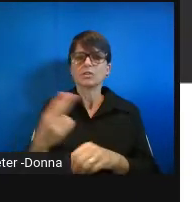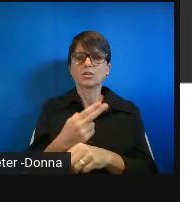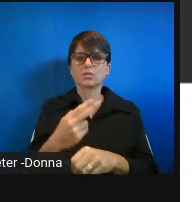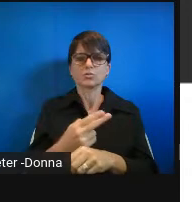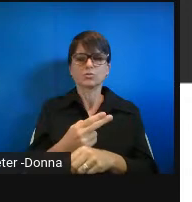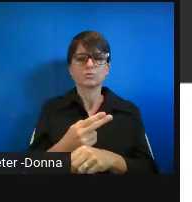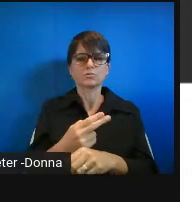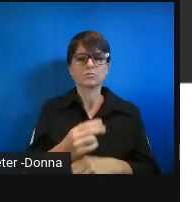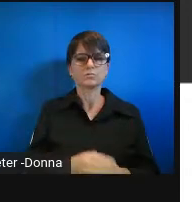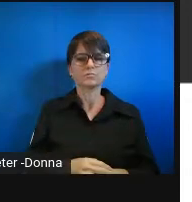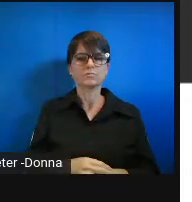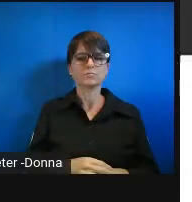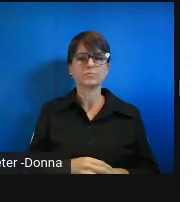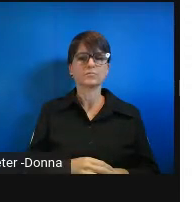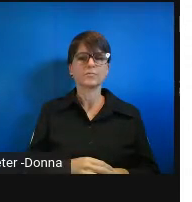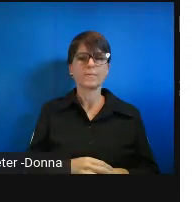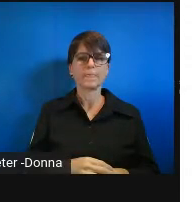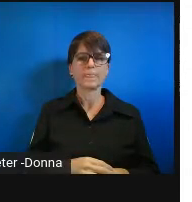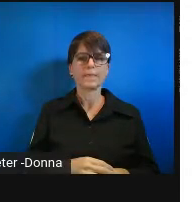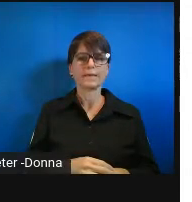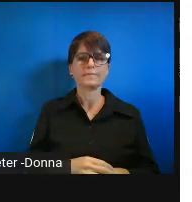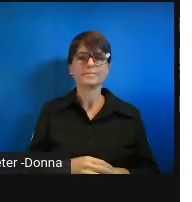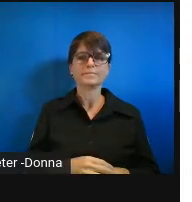And a very nice tool is from [unintelligible].